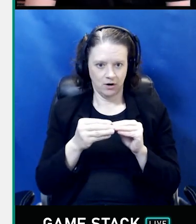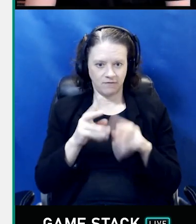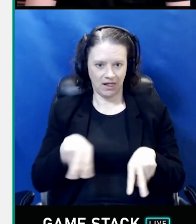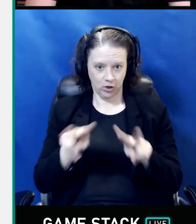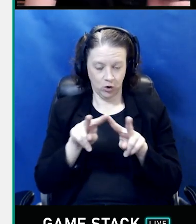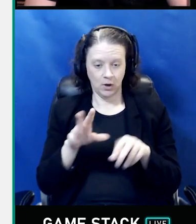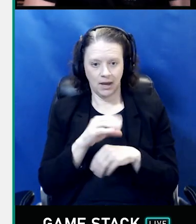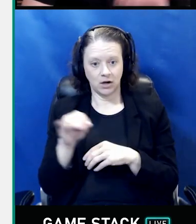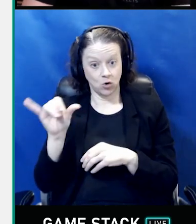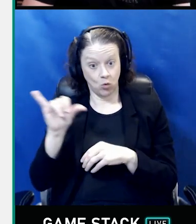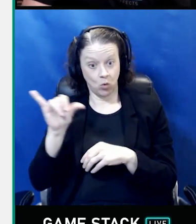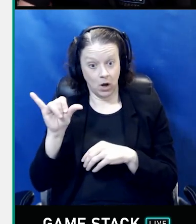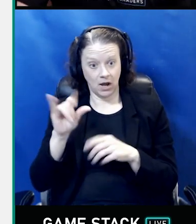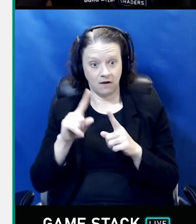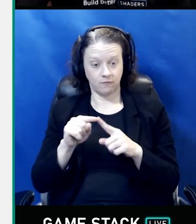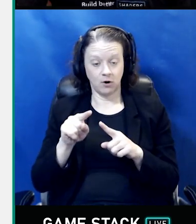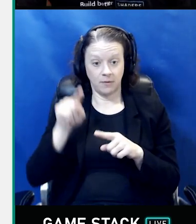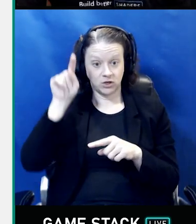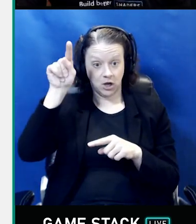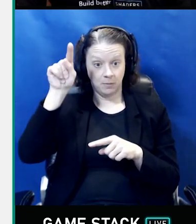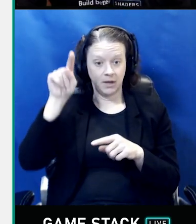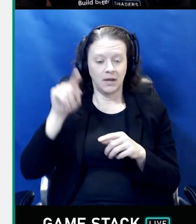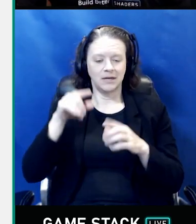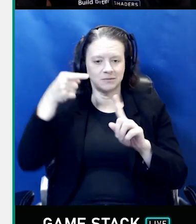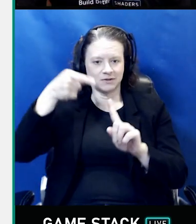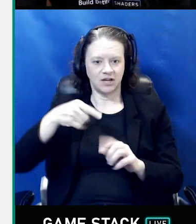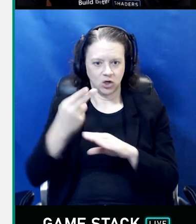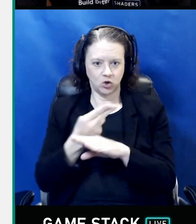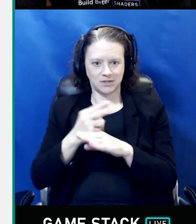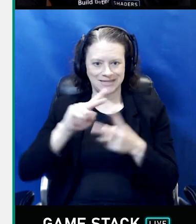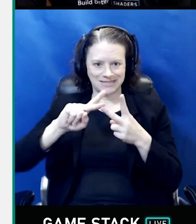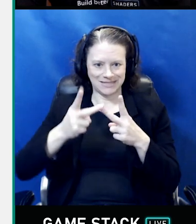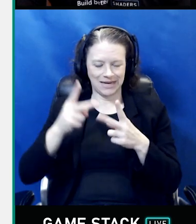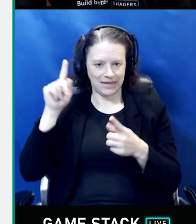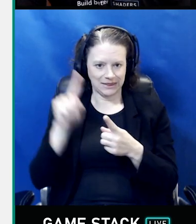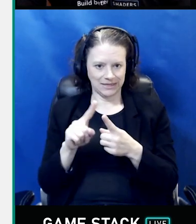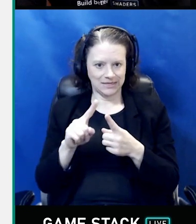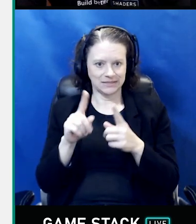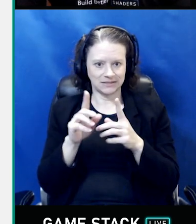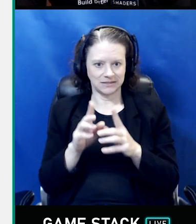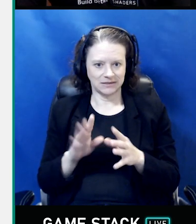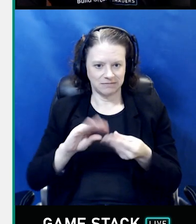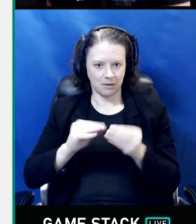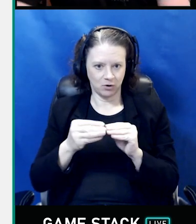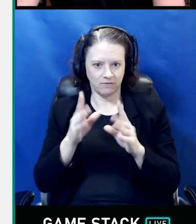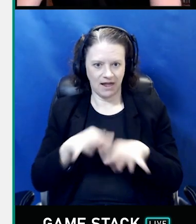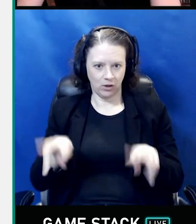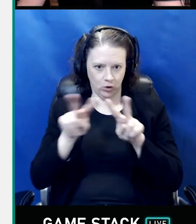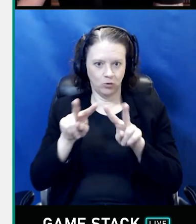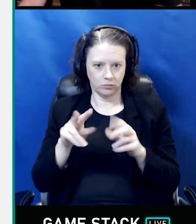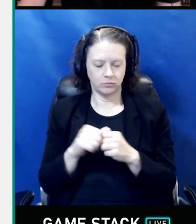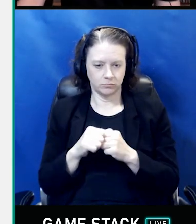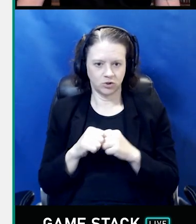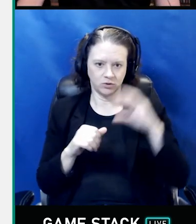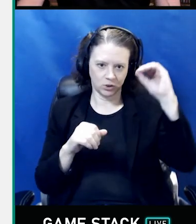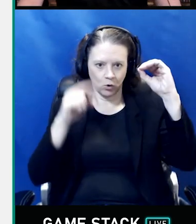Y position from the top is specified using the second least significant bit. Now here we have some diagrams.